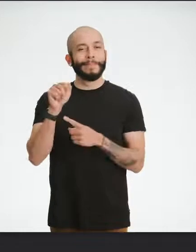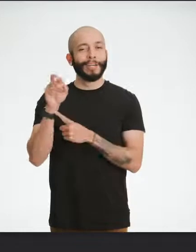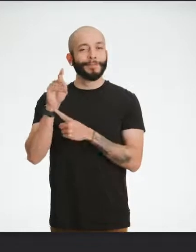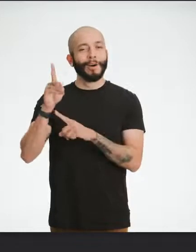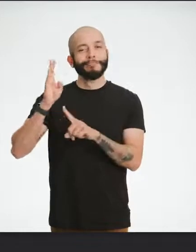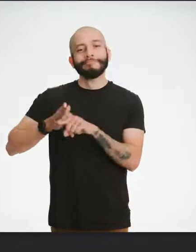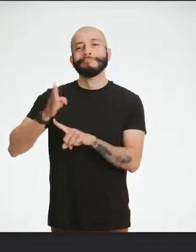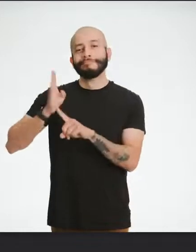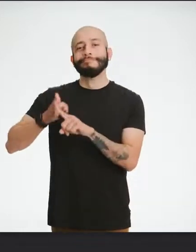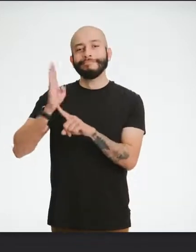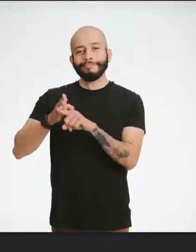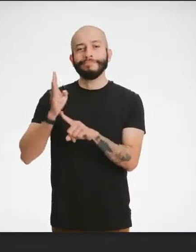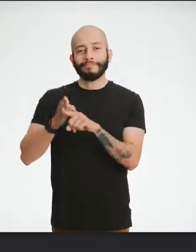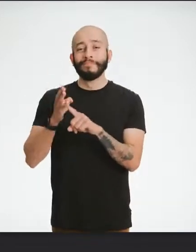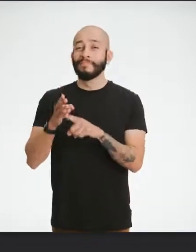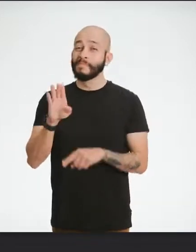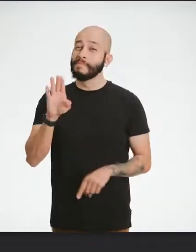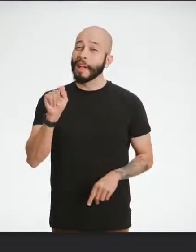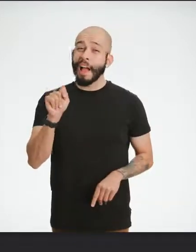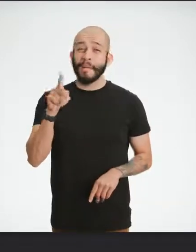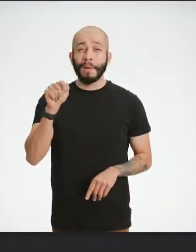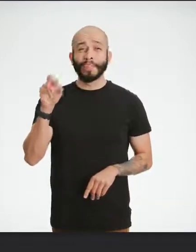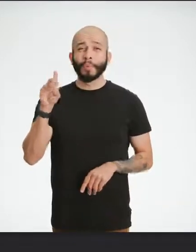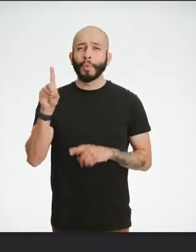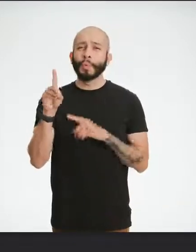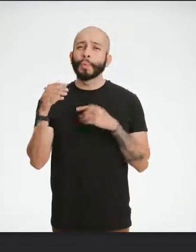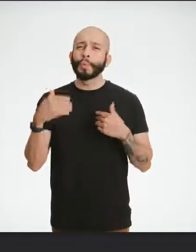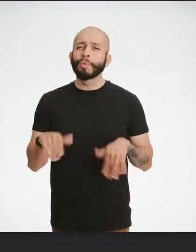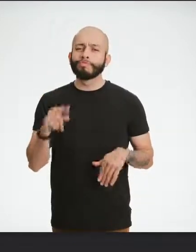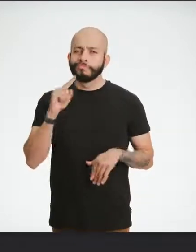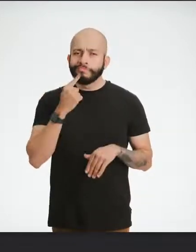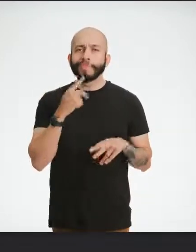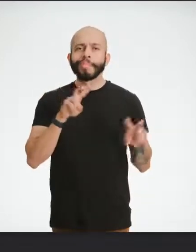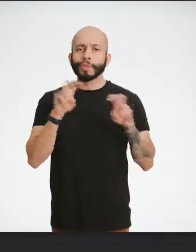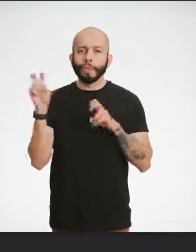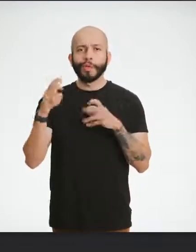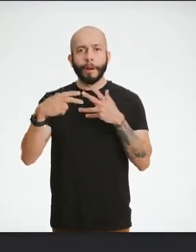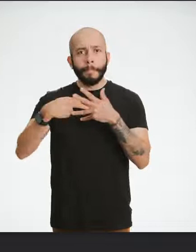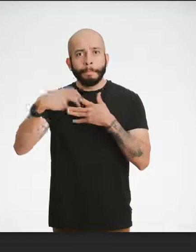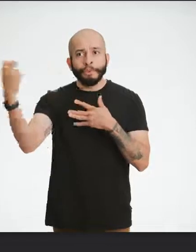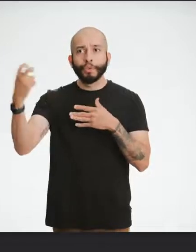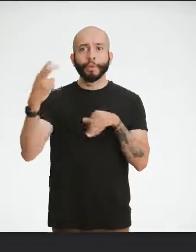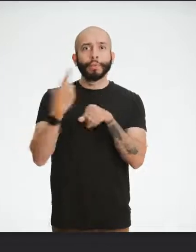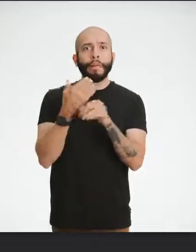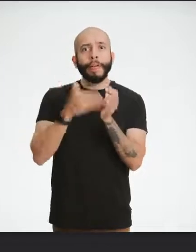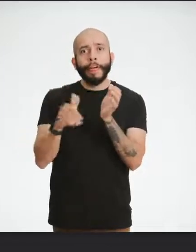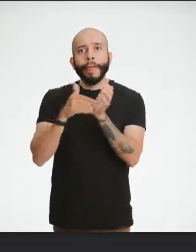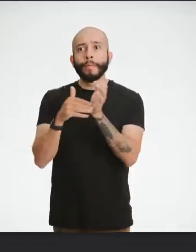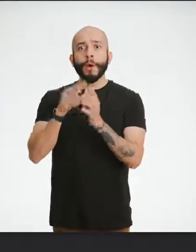But passwords have serious issues, like phishing, reuse across accounts, and website leaks.